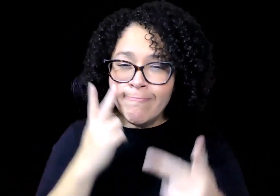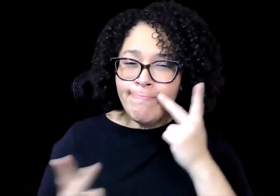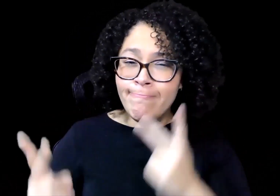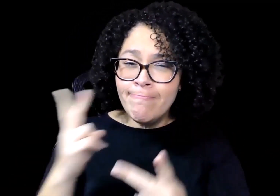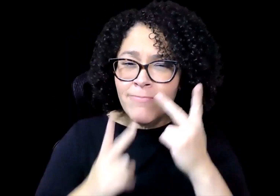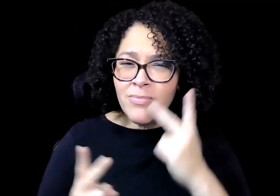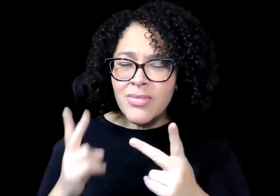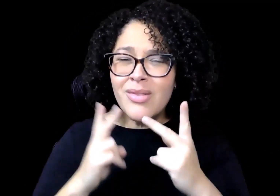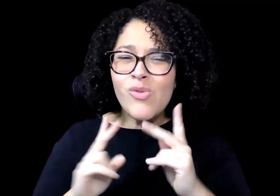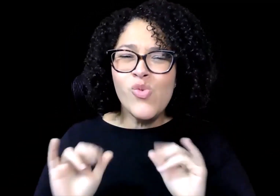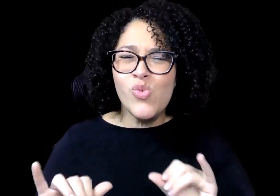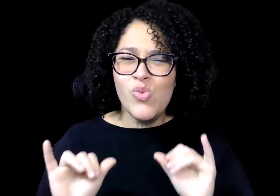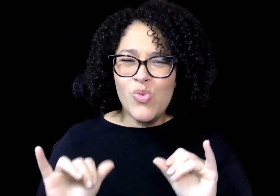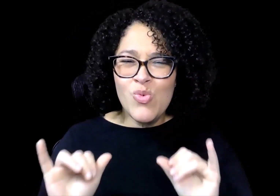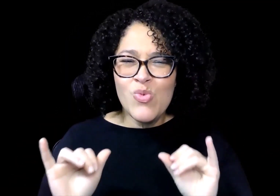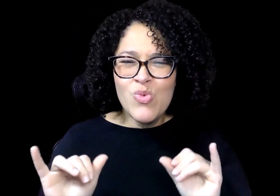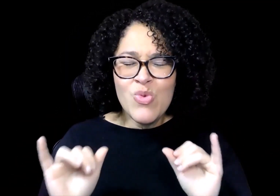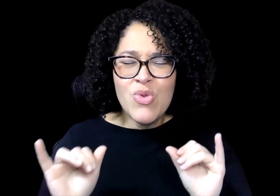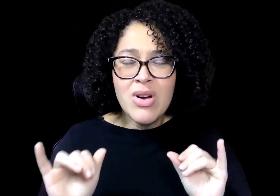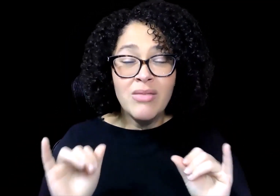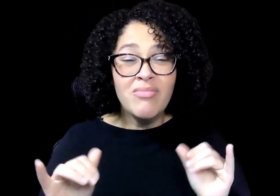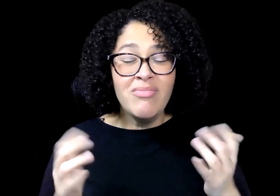and at the very same time I was teaching kids